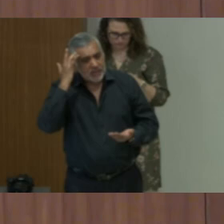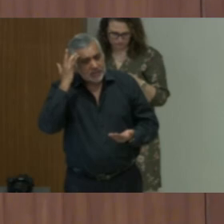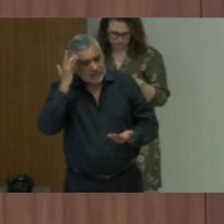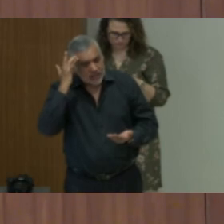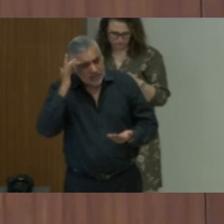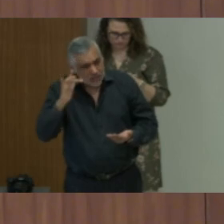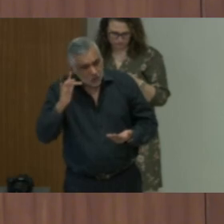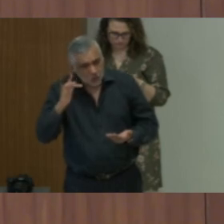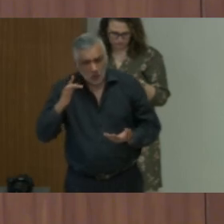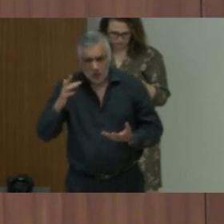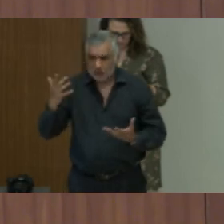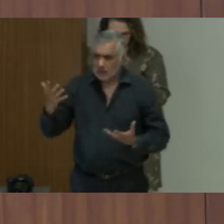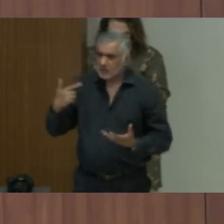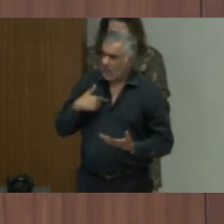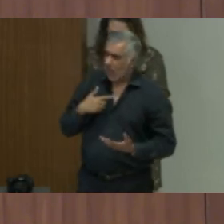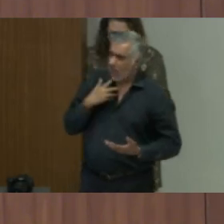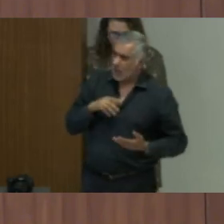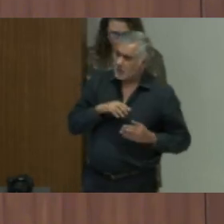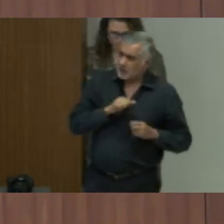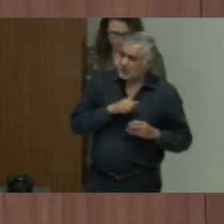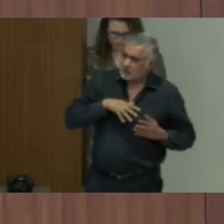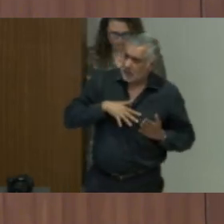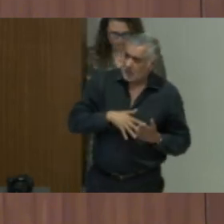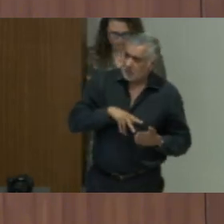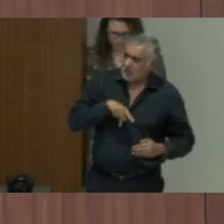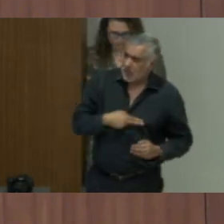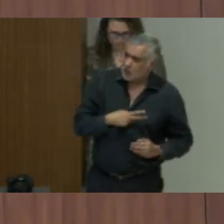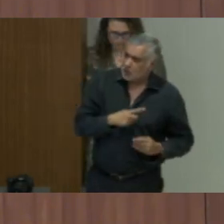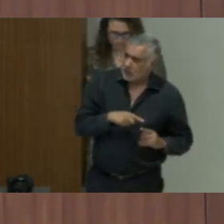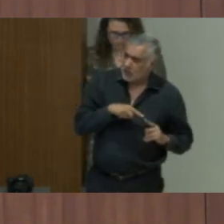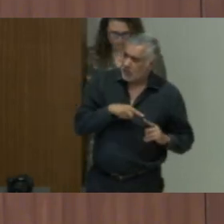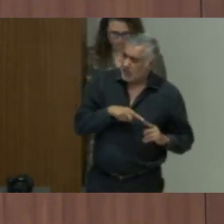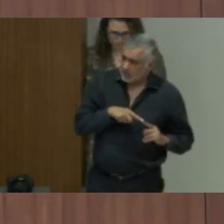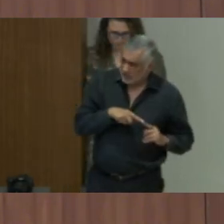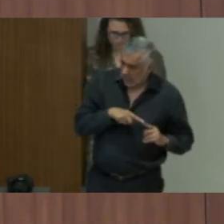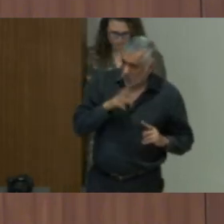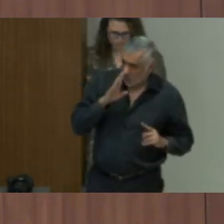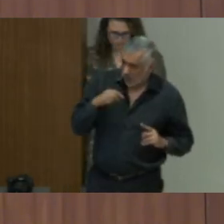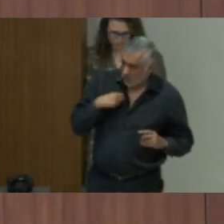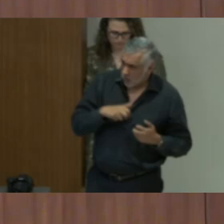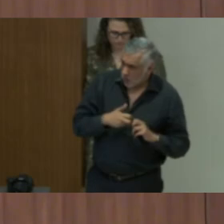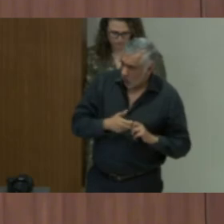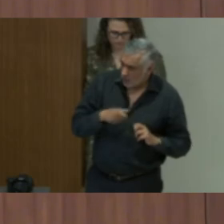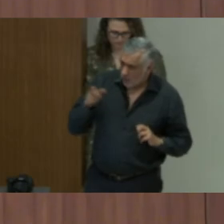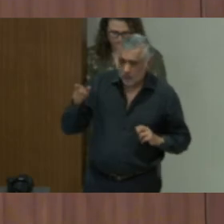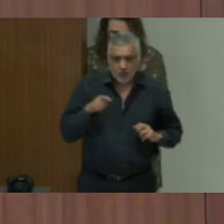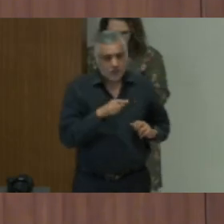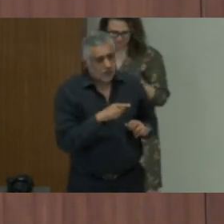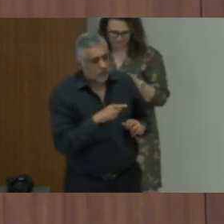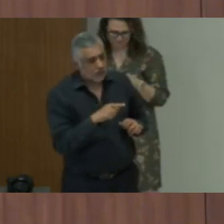well, I'm finishing a PhD at the moment. Do you think that's still going to be a problem? Oh, all right...